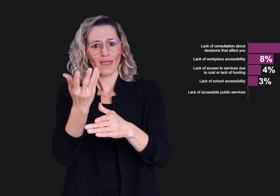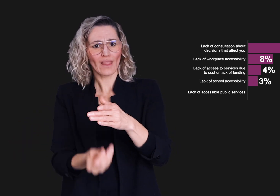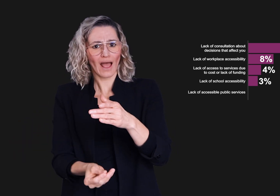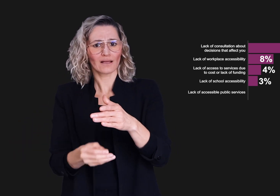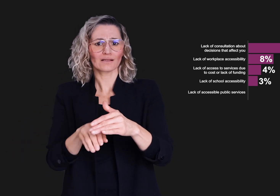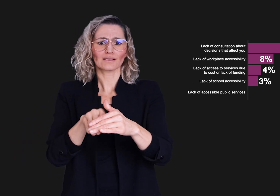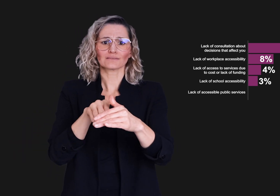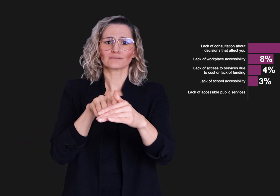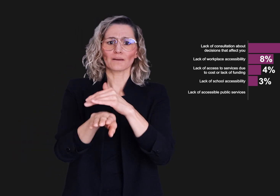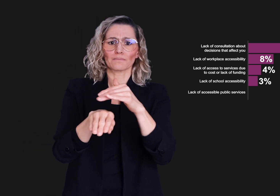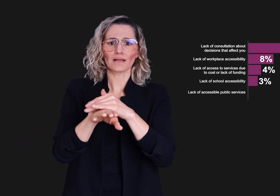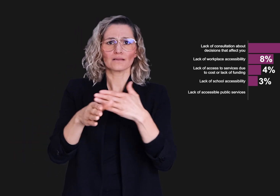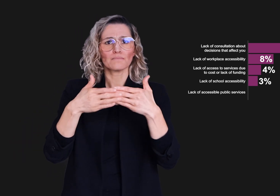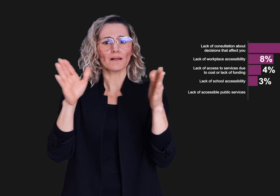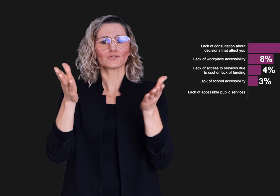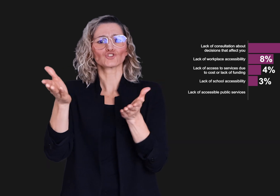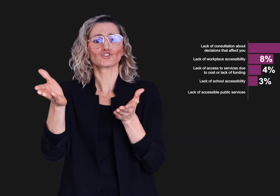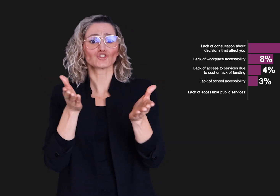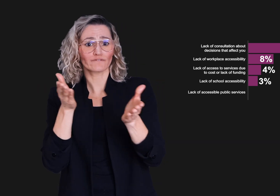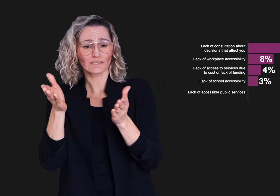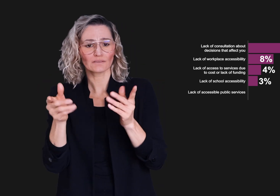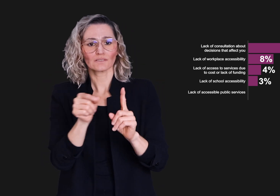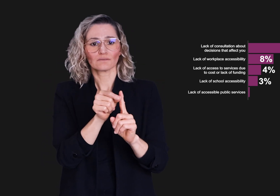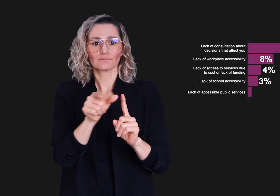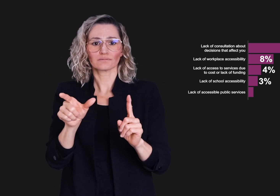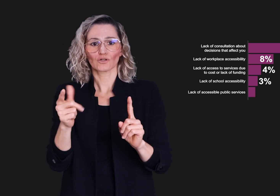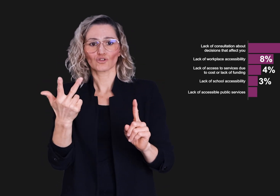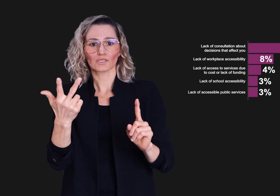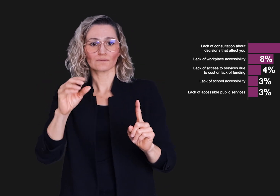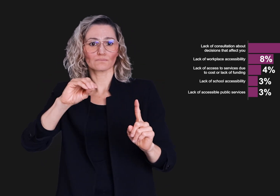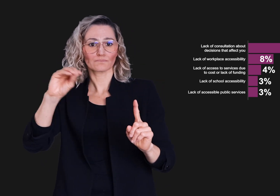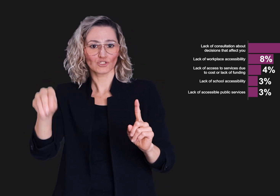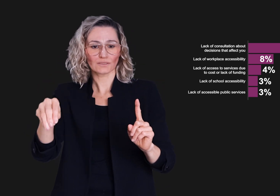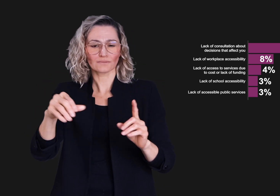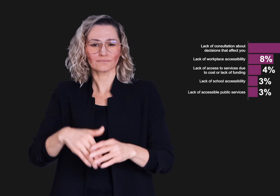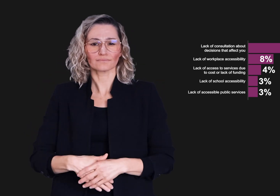Lack of accessible public services - 3%